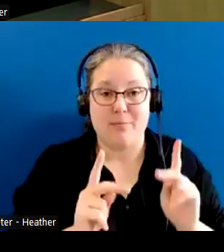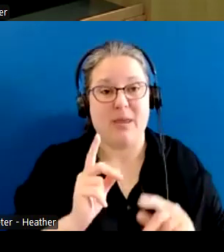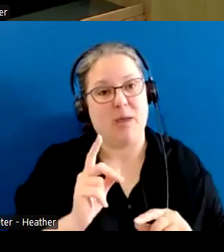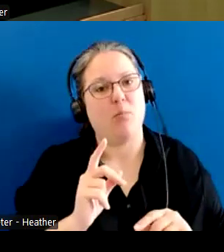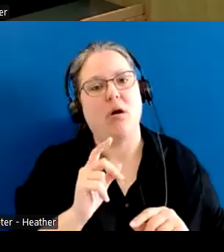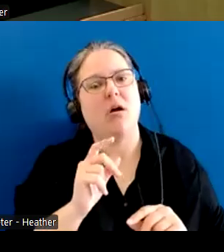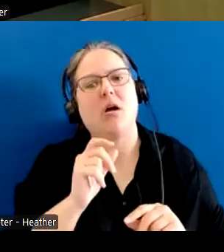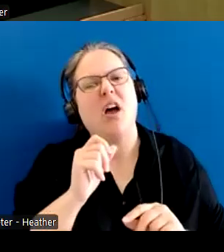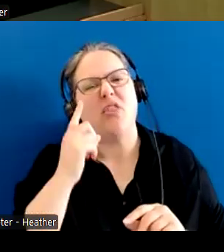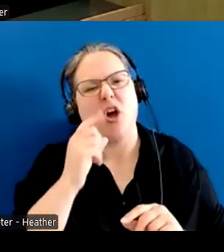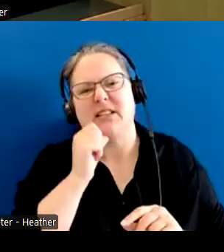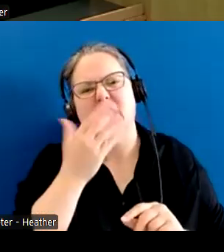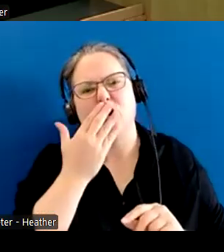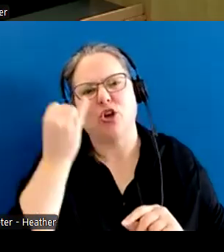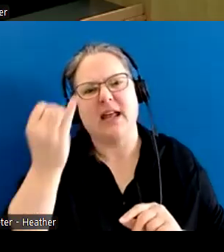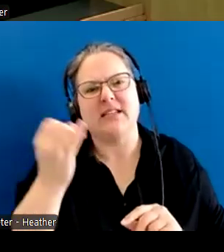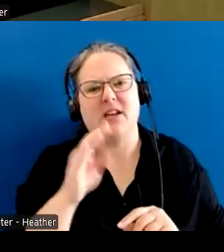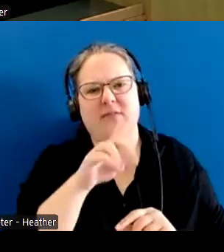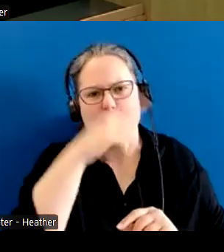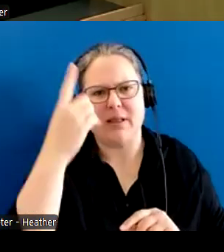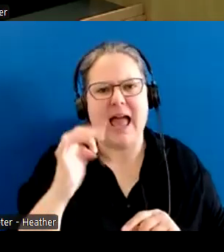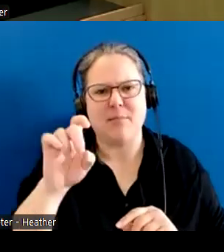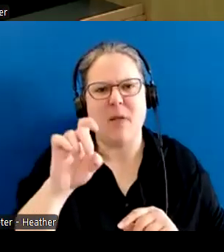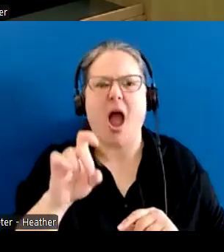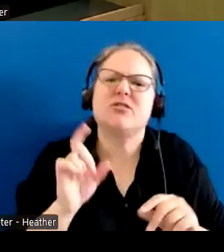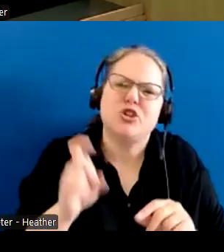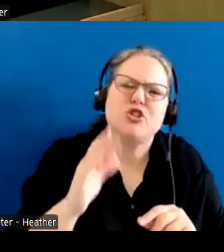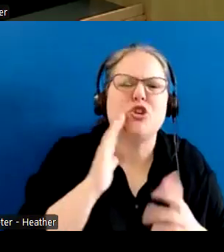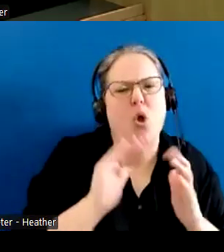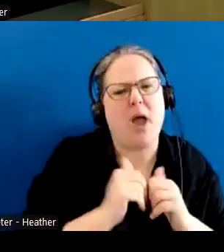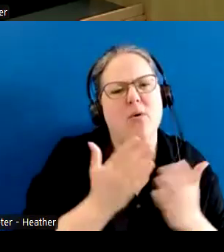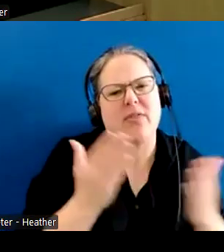idea to have a black box. Um that we should know how things work, but by the time you're